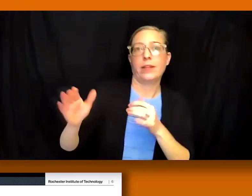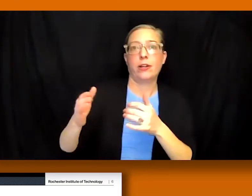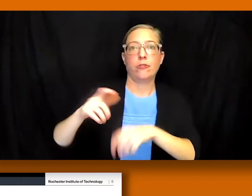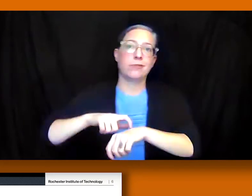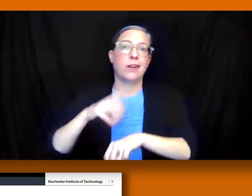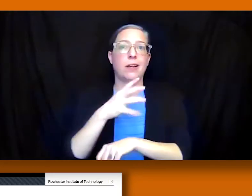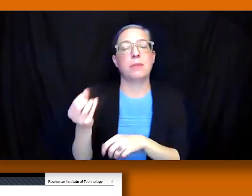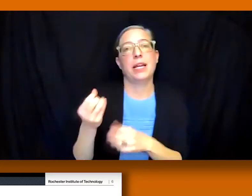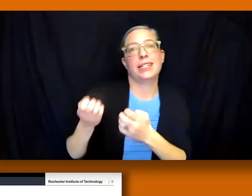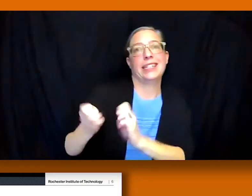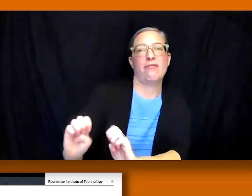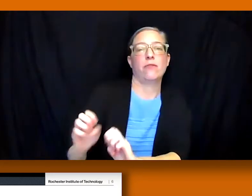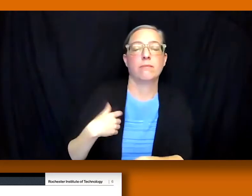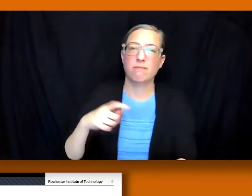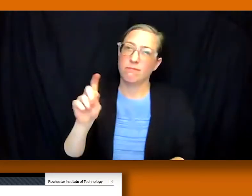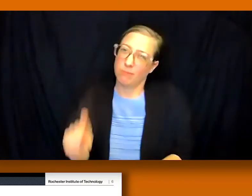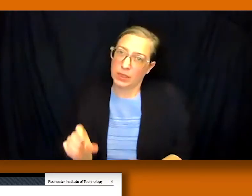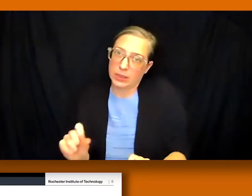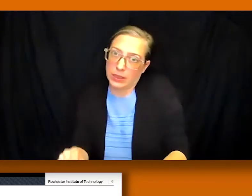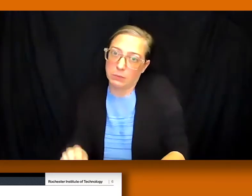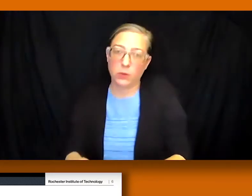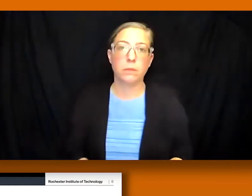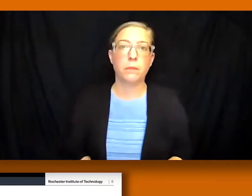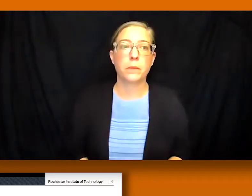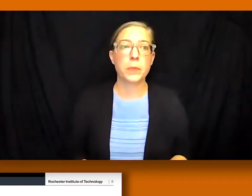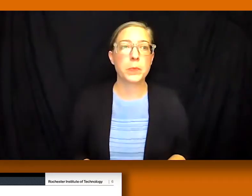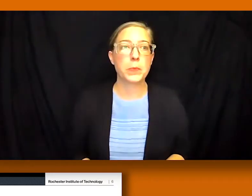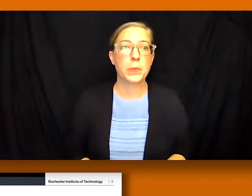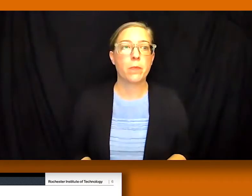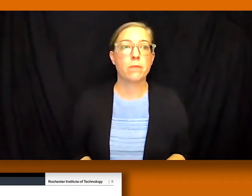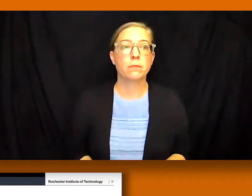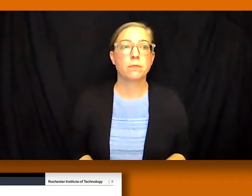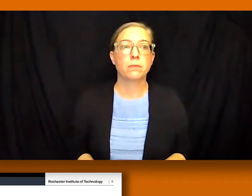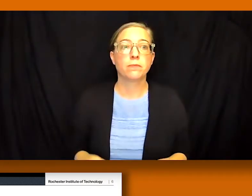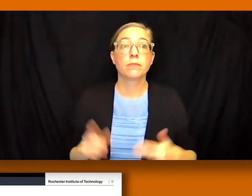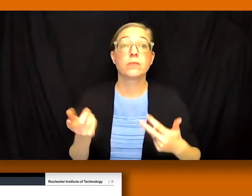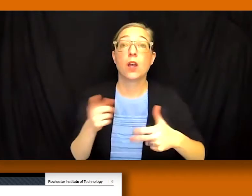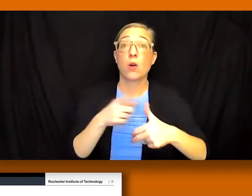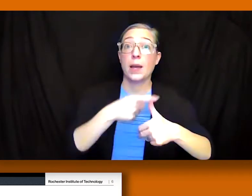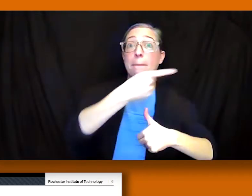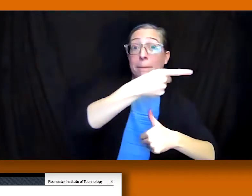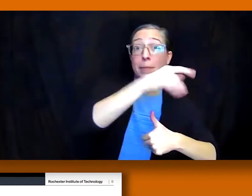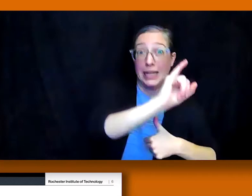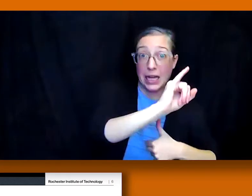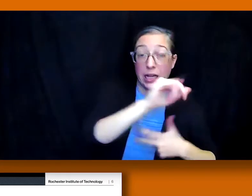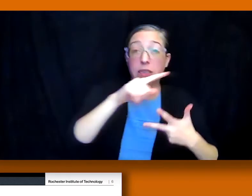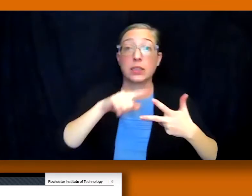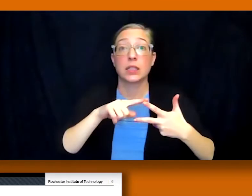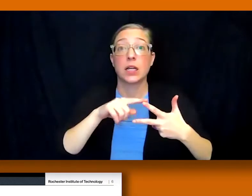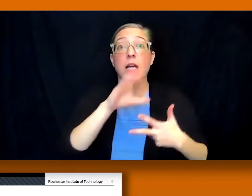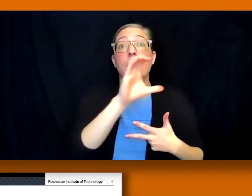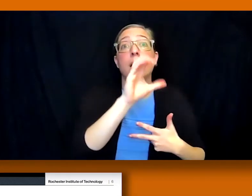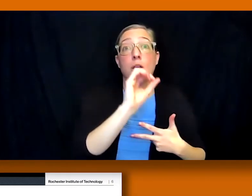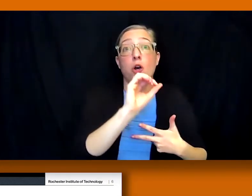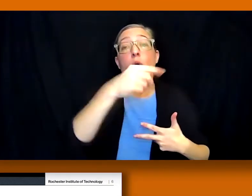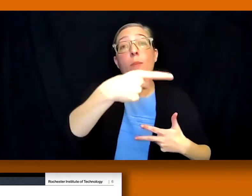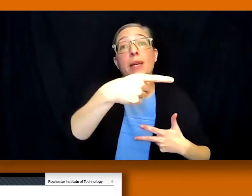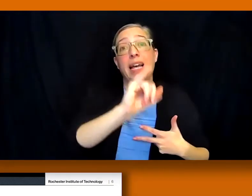This category also includes co-PI's, um... or NIH calls them co-I's, um...